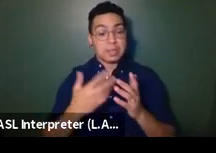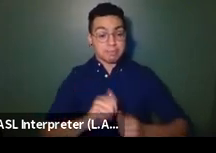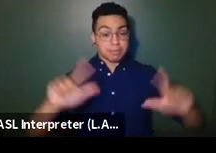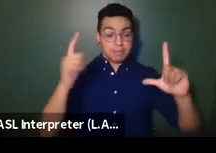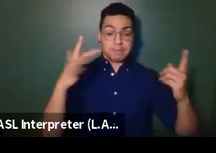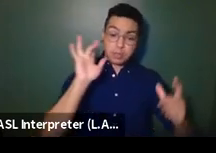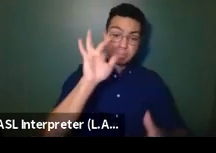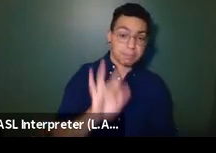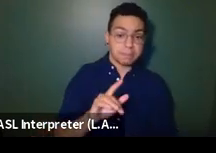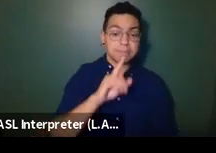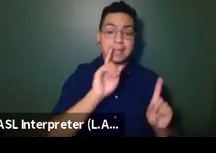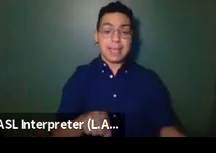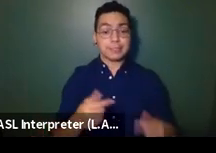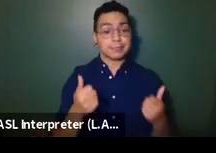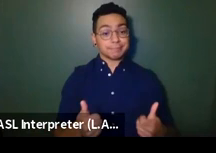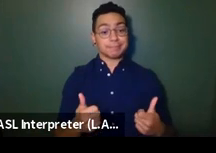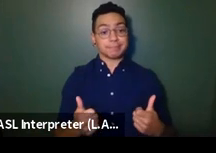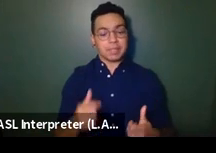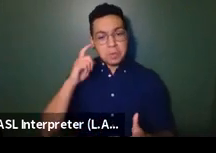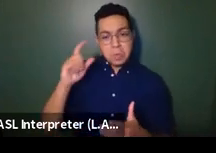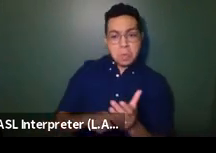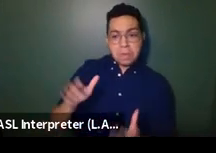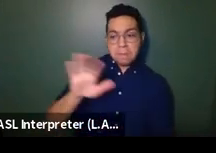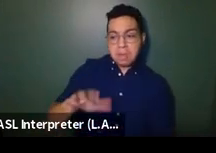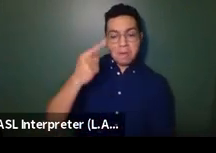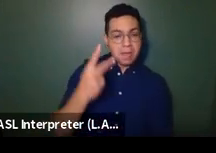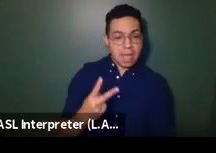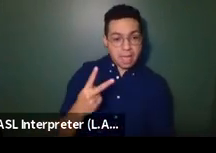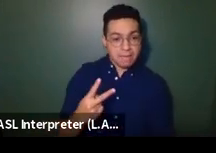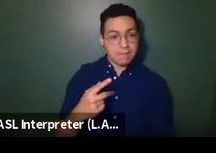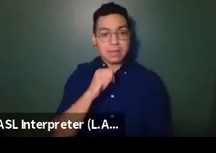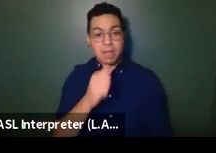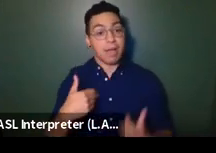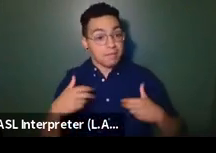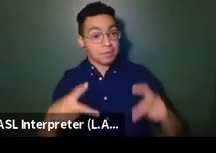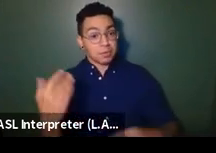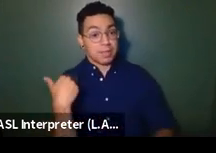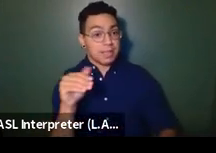ESD 113 - Andrew Hickman: I've noticed that about half of you didn't get a chance. Last night, which is okay. There's always gonna be more opportunity.